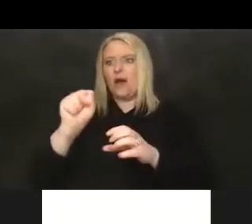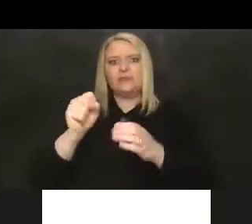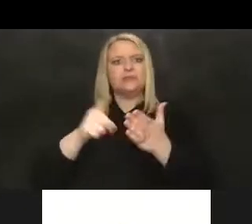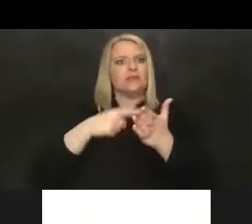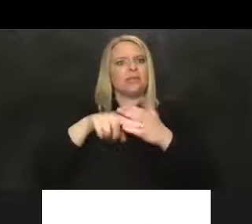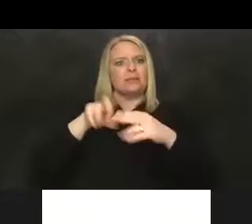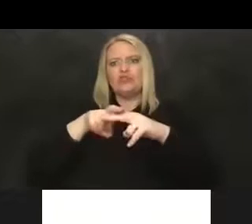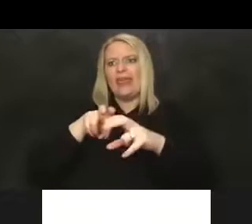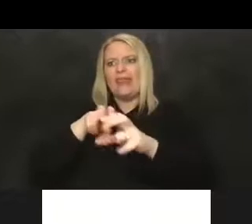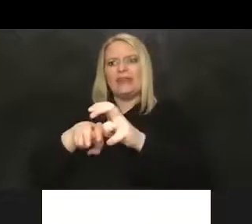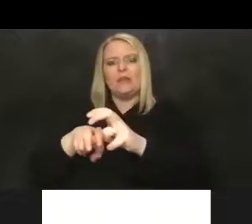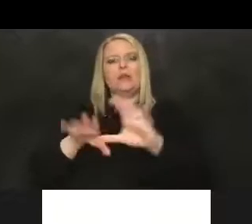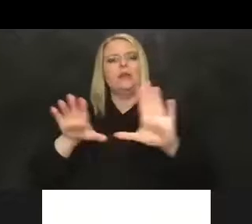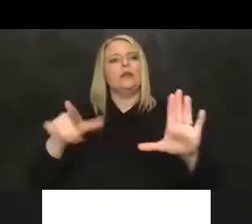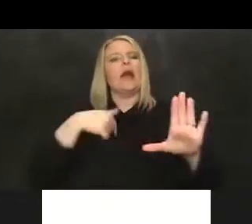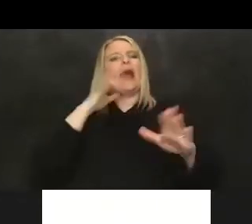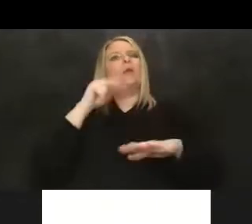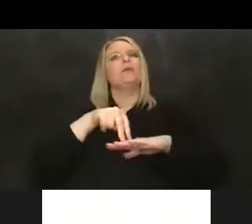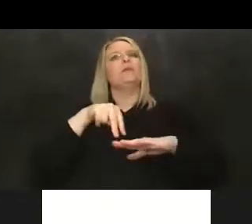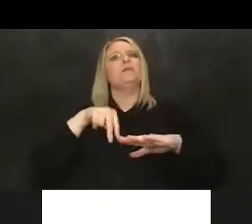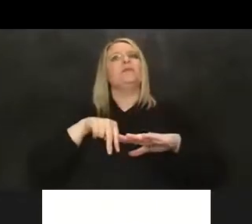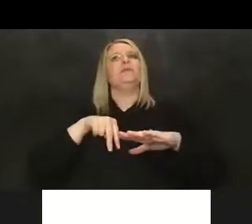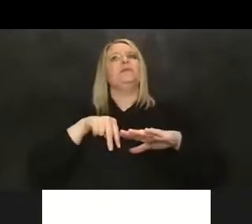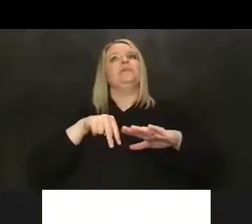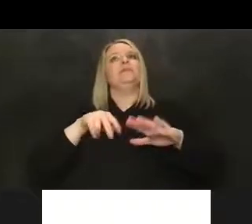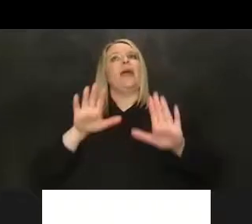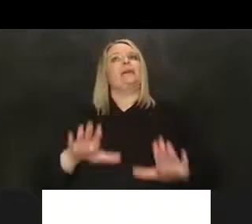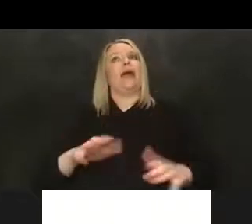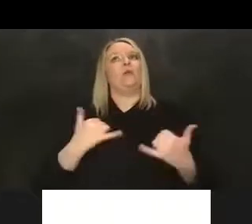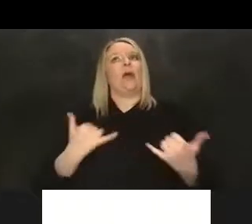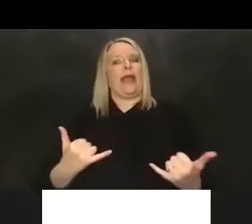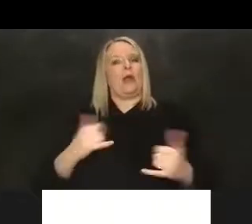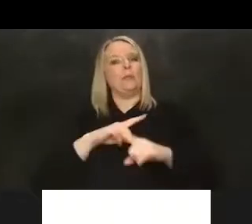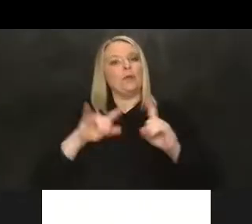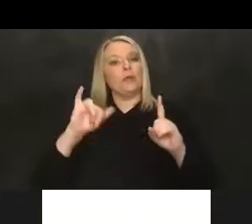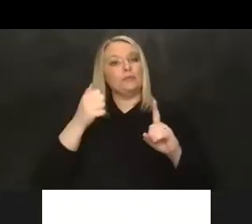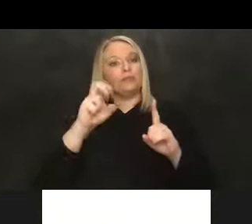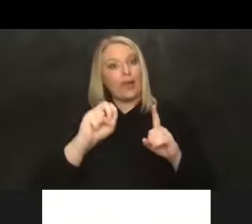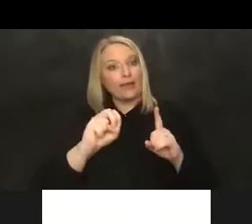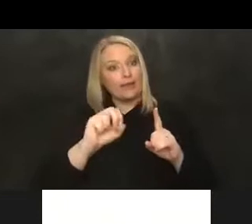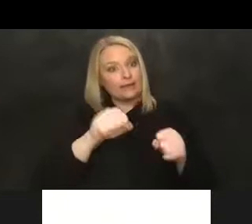let me get off the soapbox right now, but how can Brian come and work in my theater if he can't